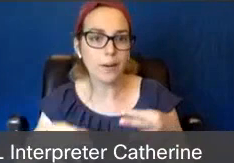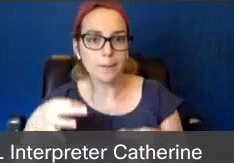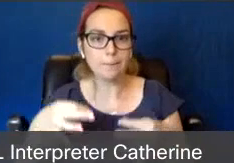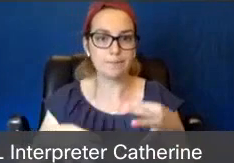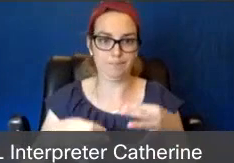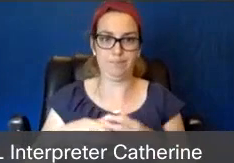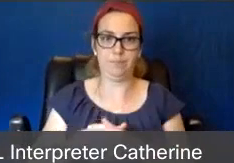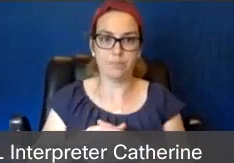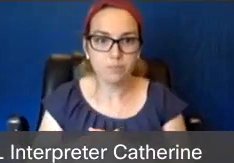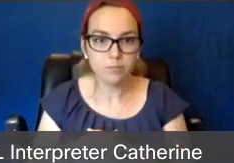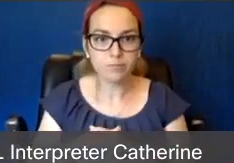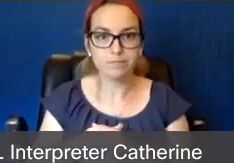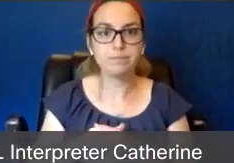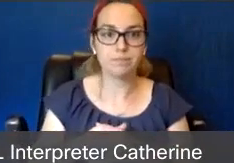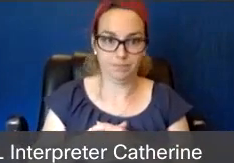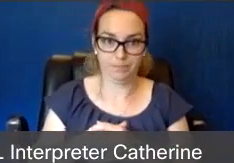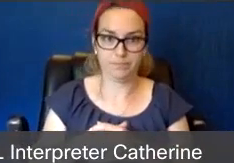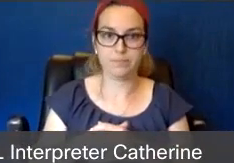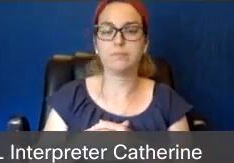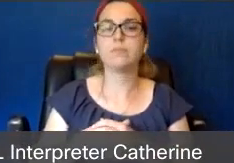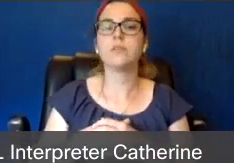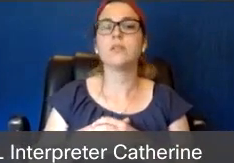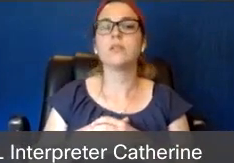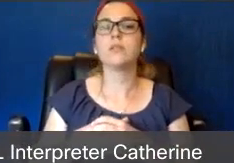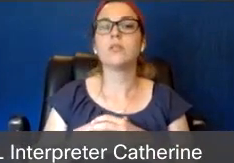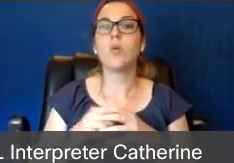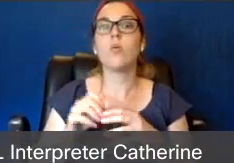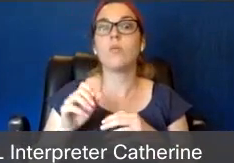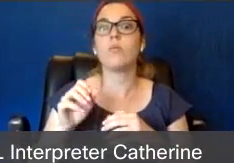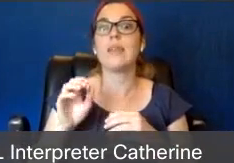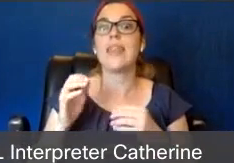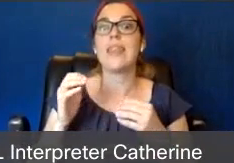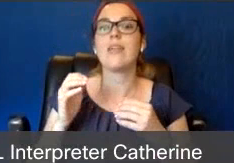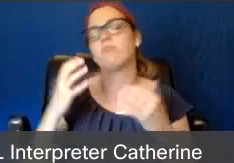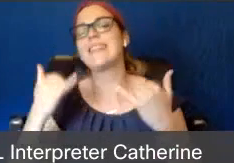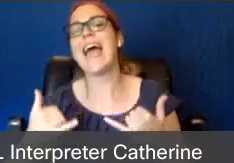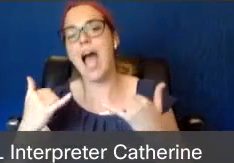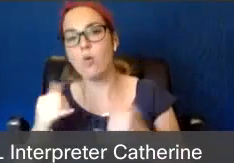in Western New York. He now serves as the chief judge of the Buffalo City Court